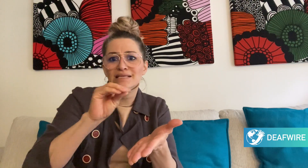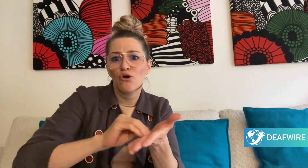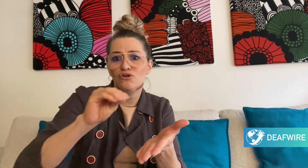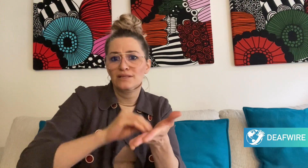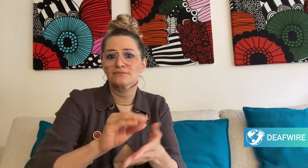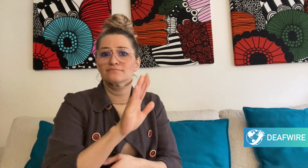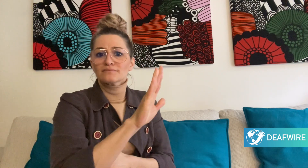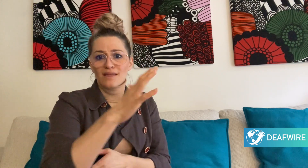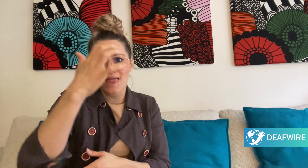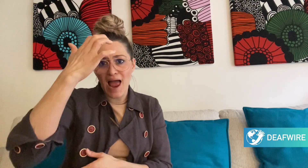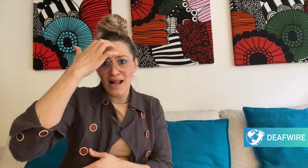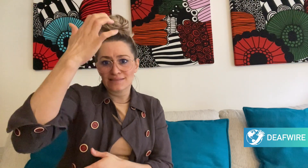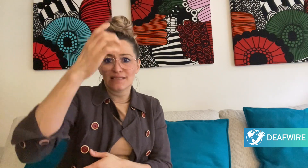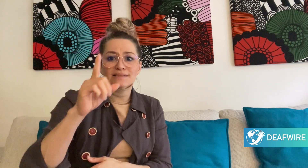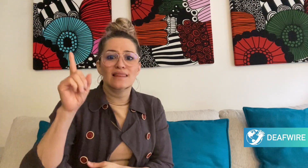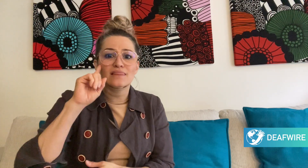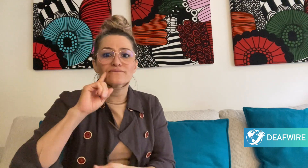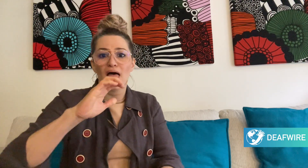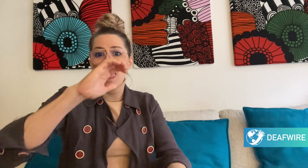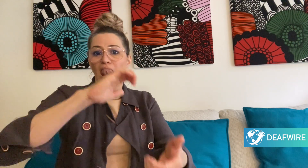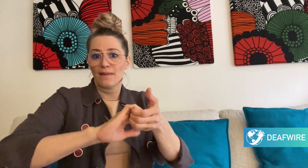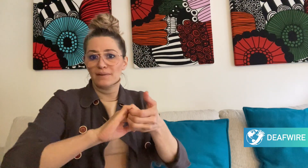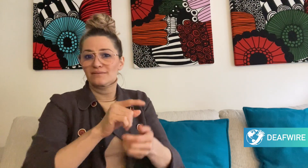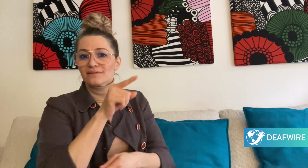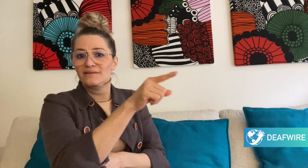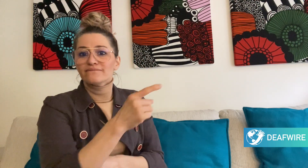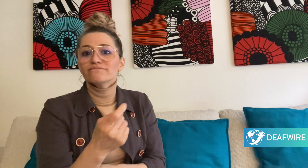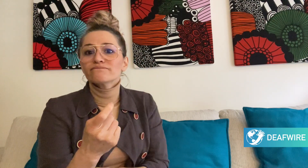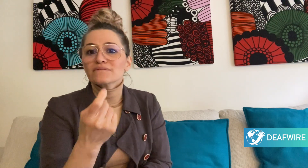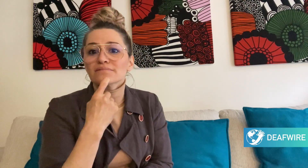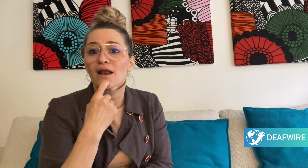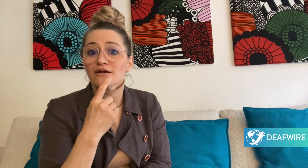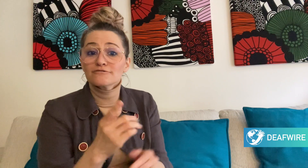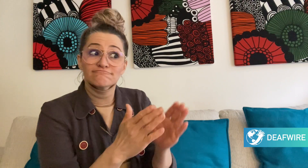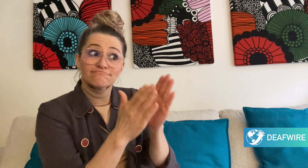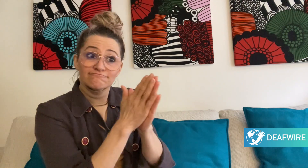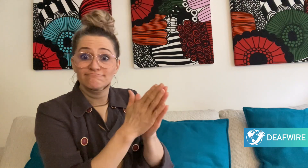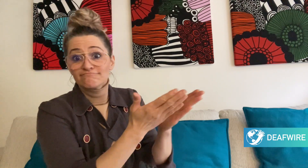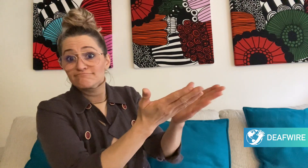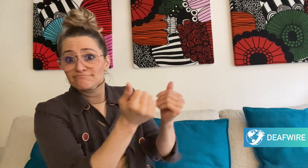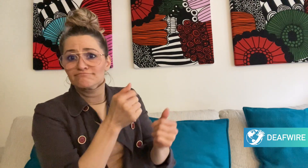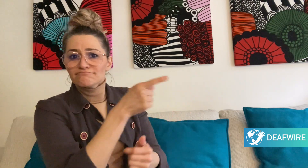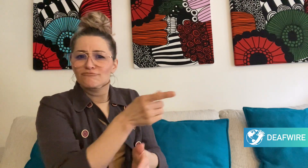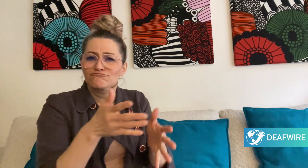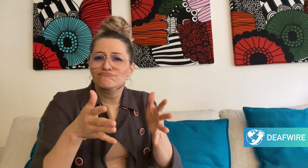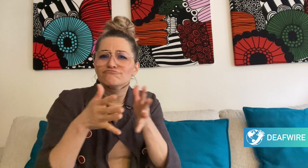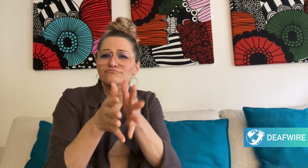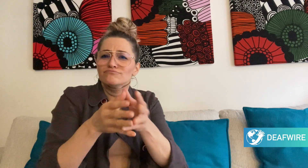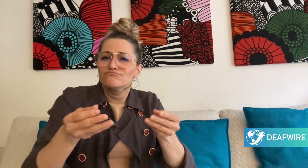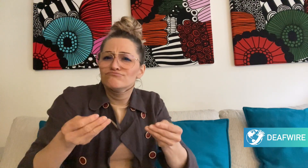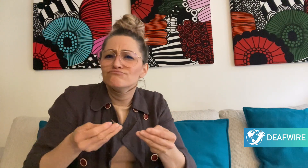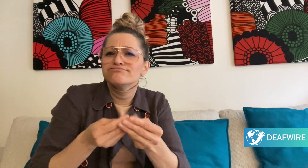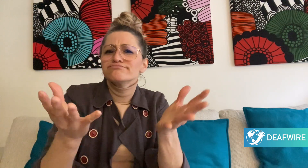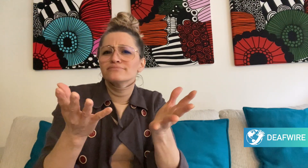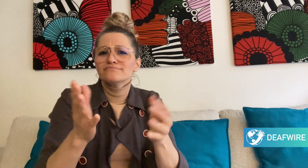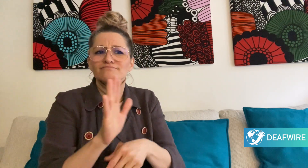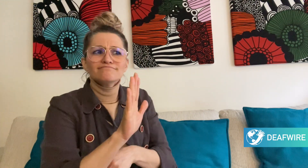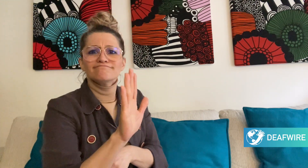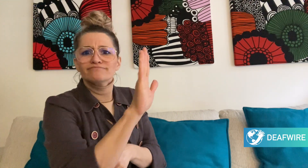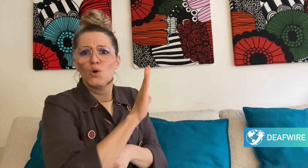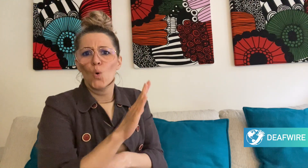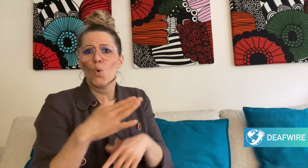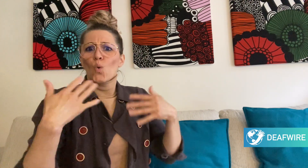the Secretary for the Helsinki Deaf Club in Finland,